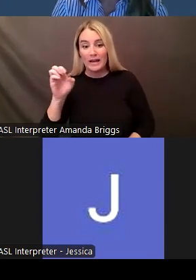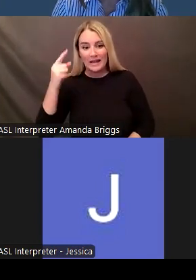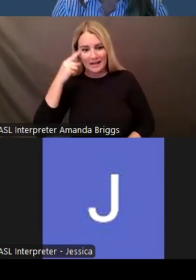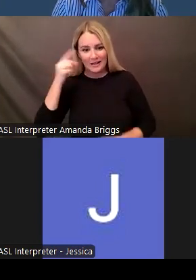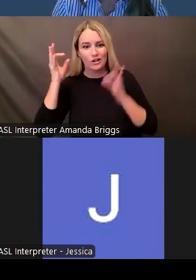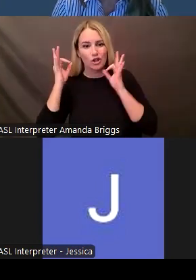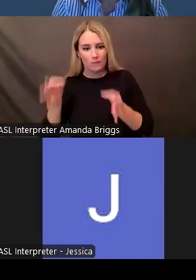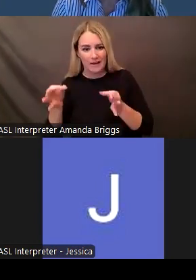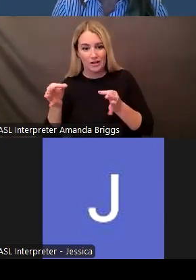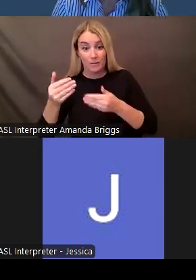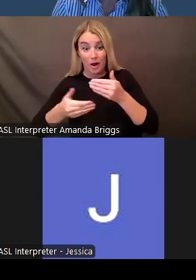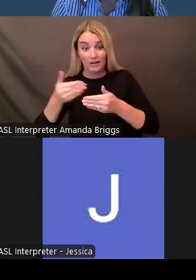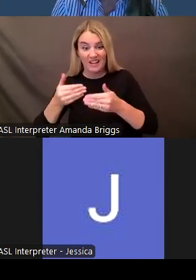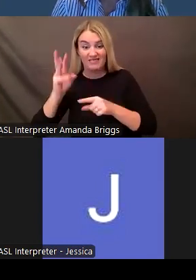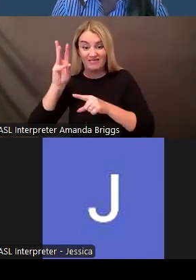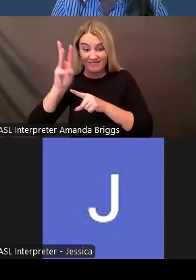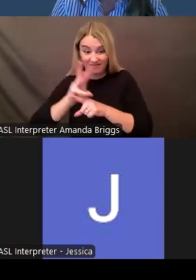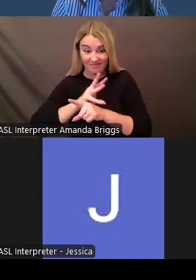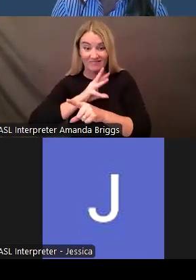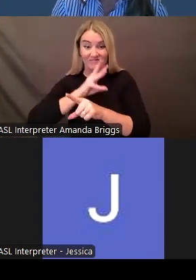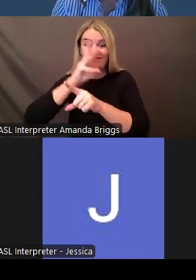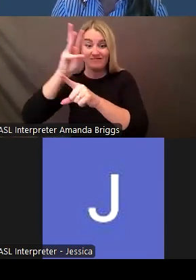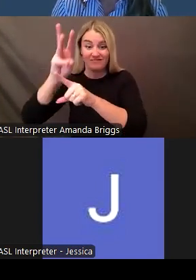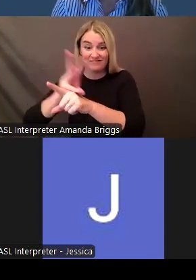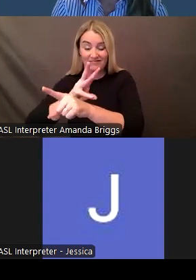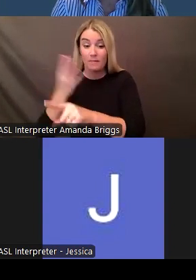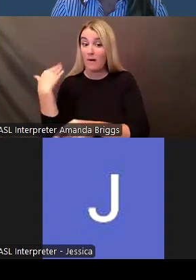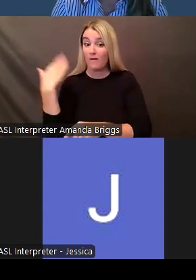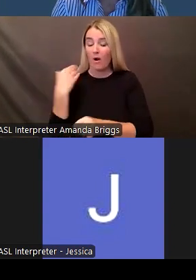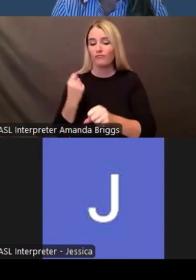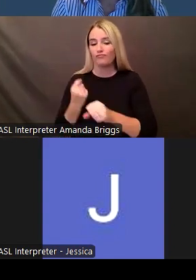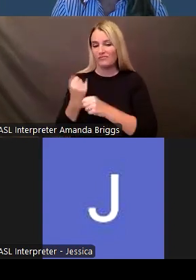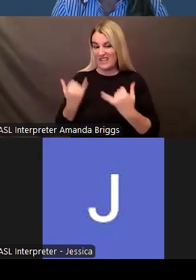every six months, instead of every year, as is currently done.